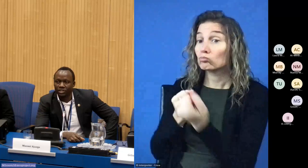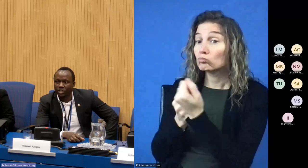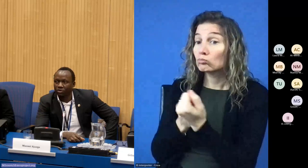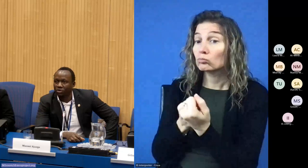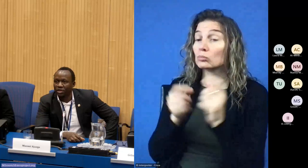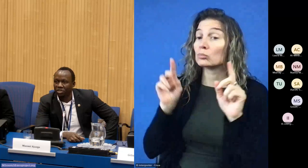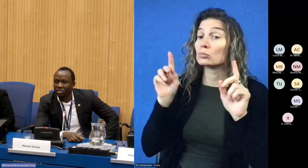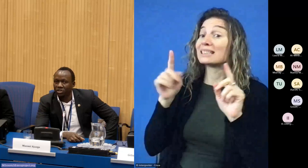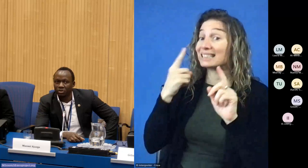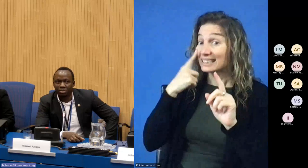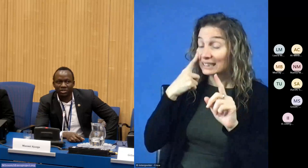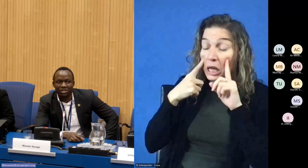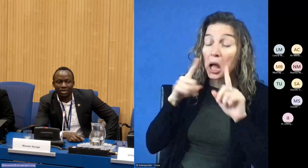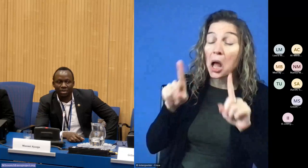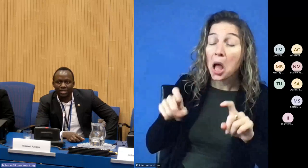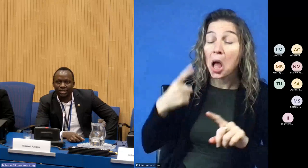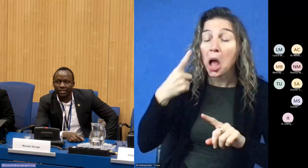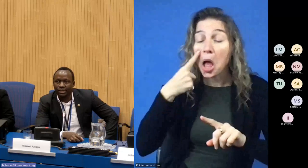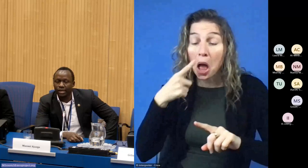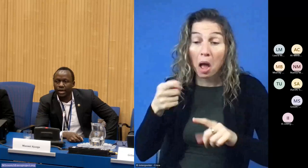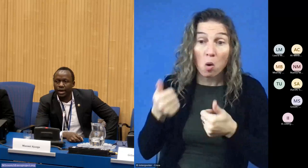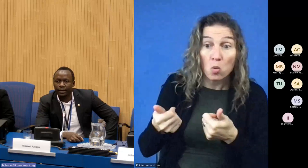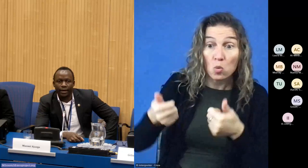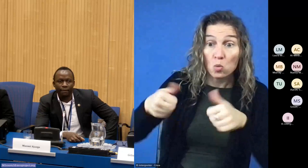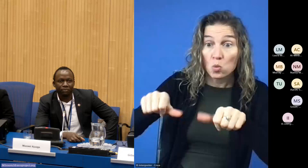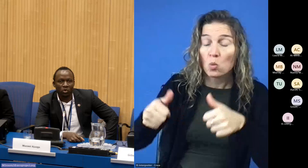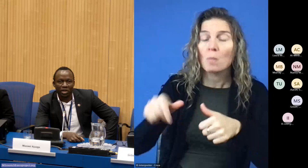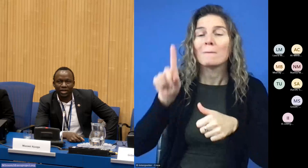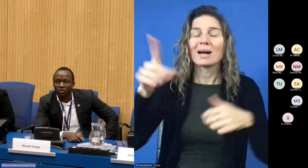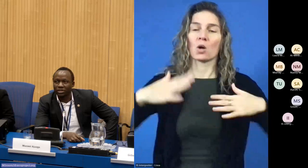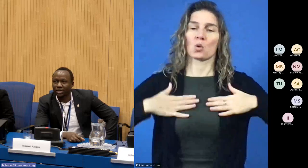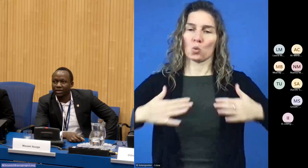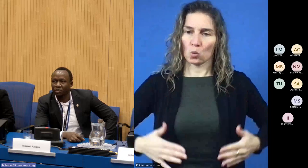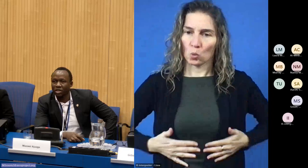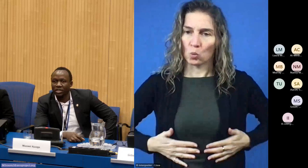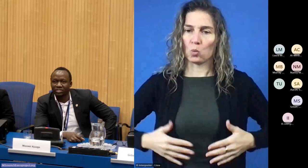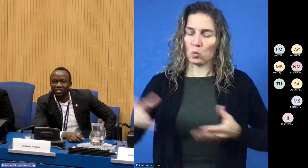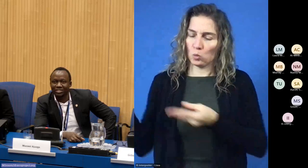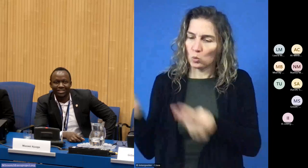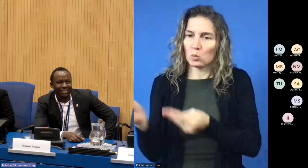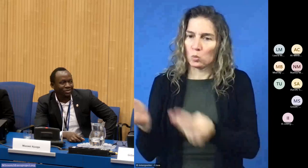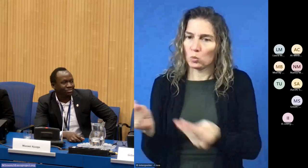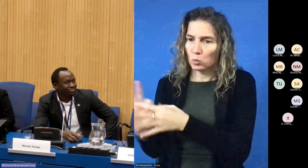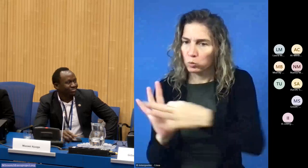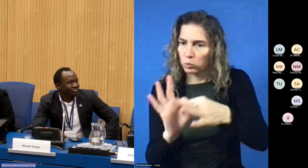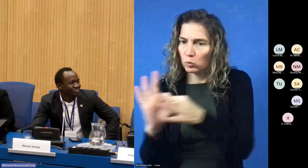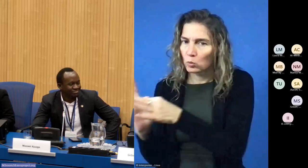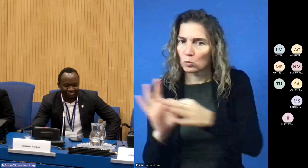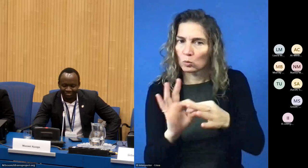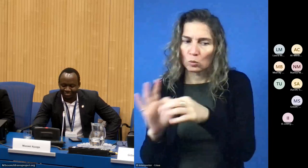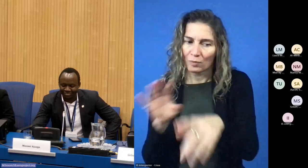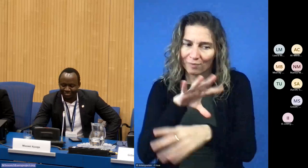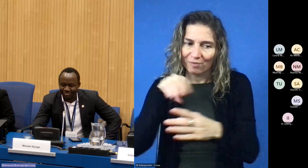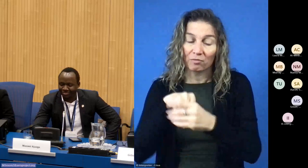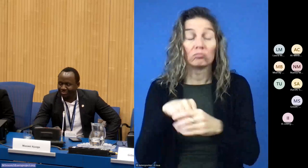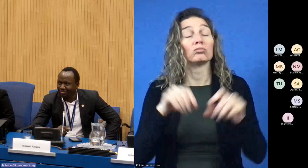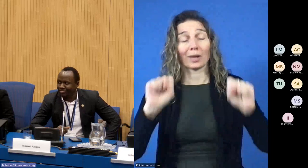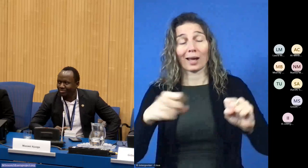testing of your innovations with persons with disabilities, we can always engage. Thank you.